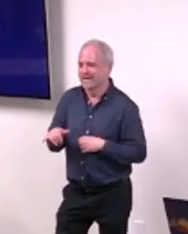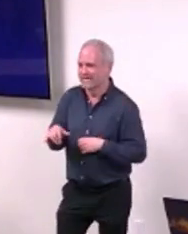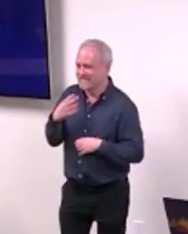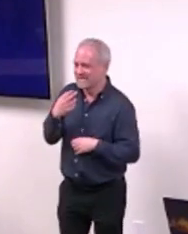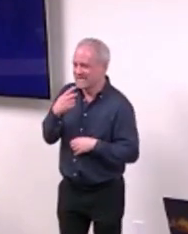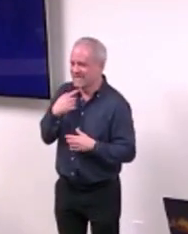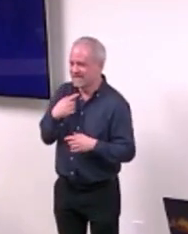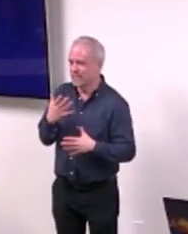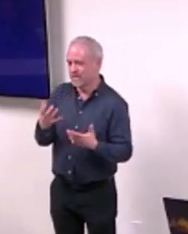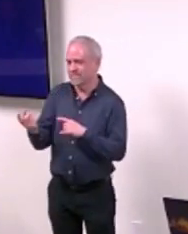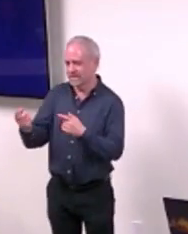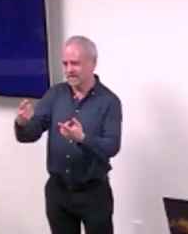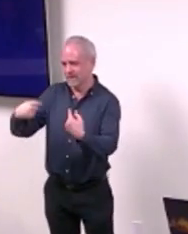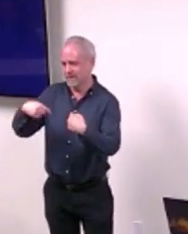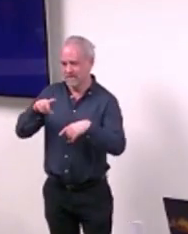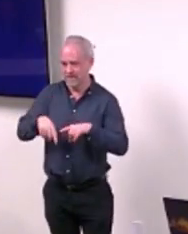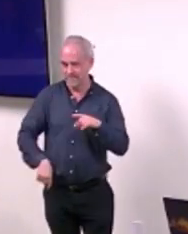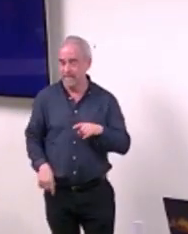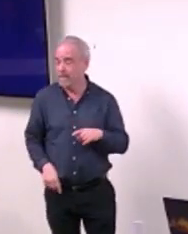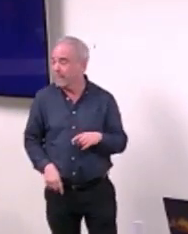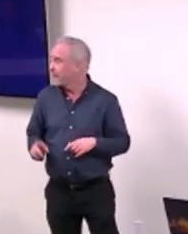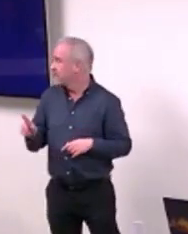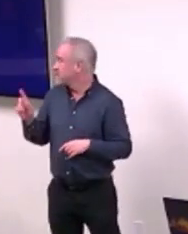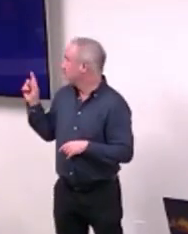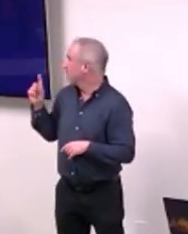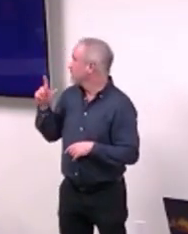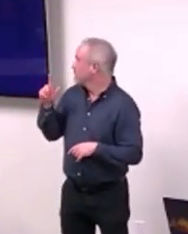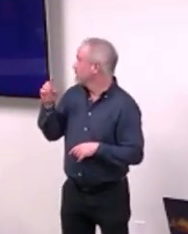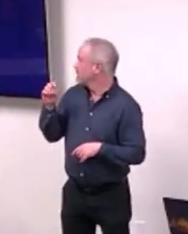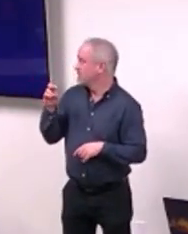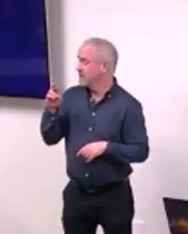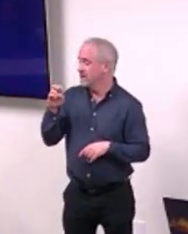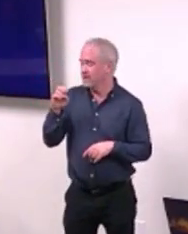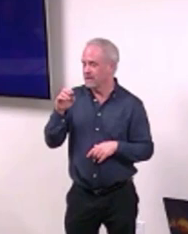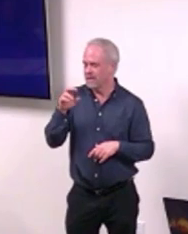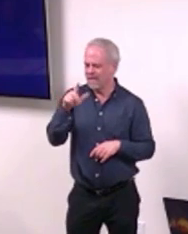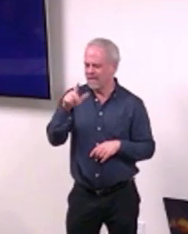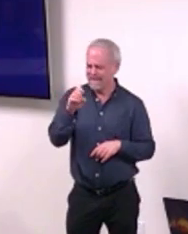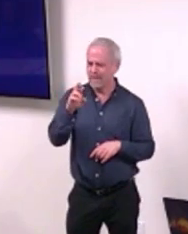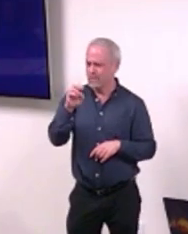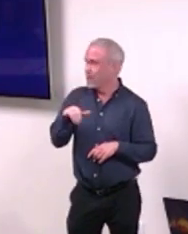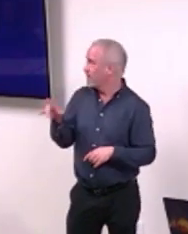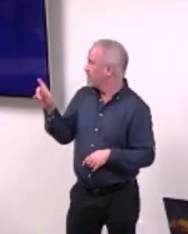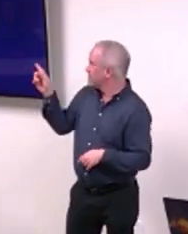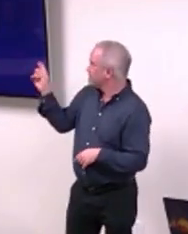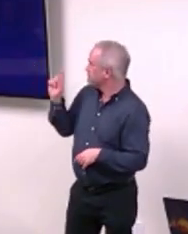But it's important to honor the folks who have been doing work around disability justice. So I didn't get to the distinctions